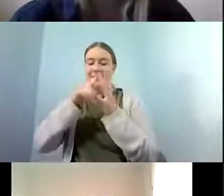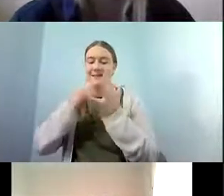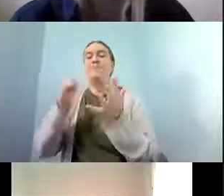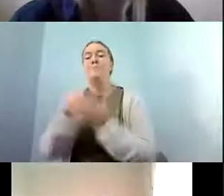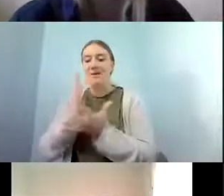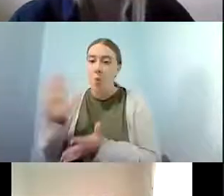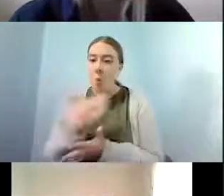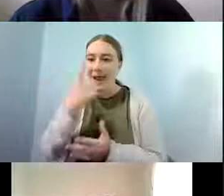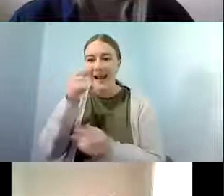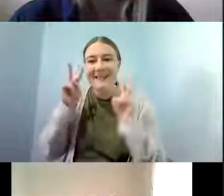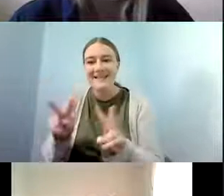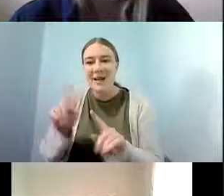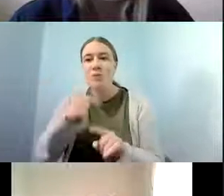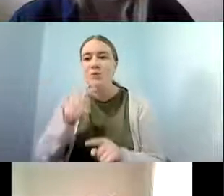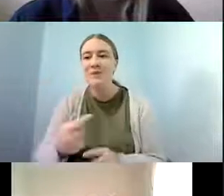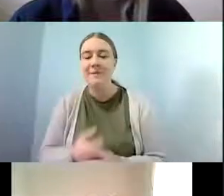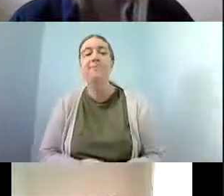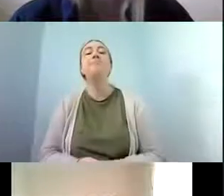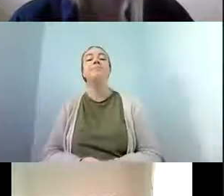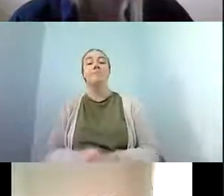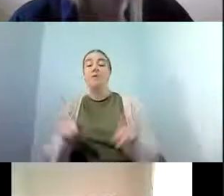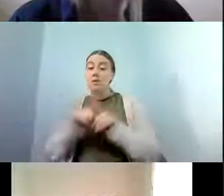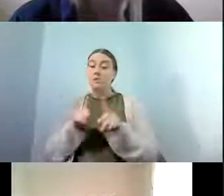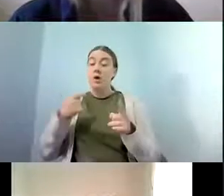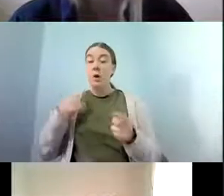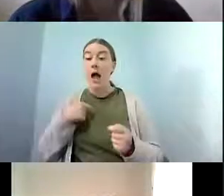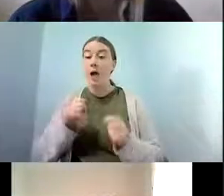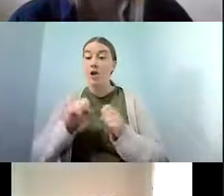so during the screen sharing you should be able to see the presentation on one side of your screen